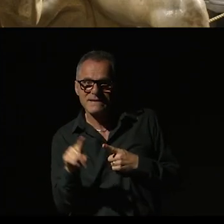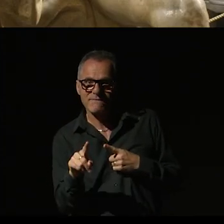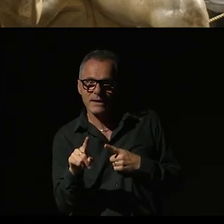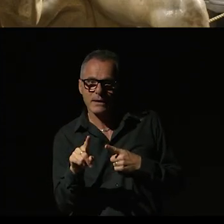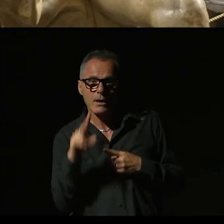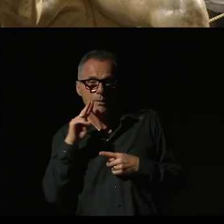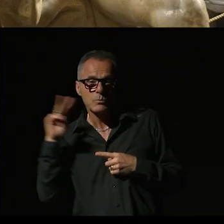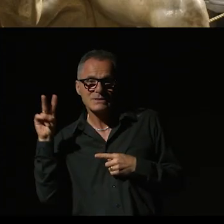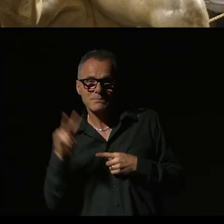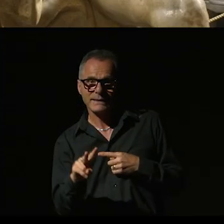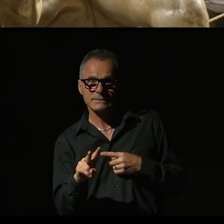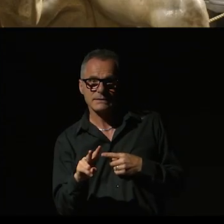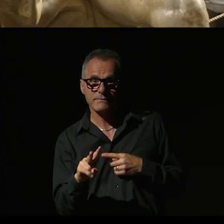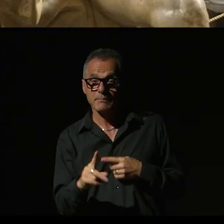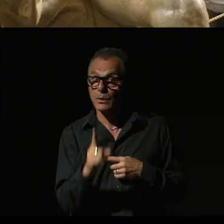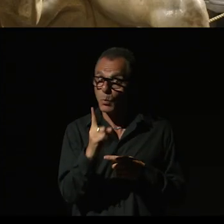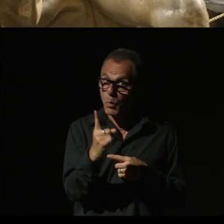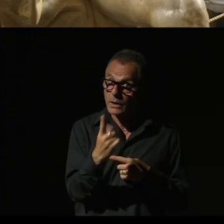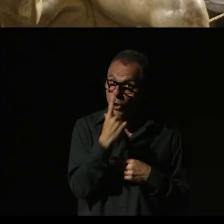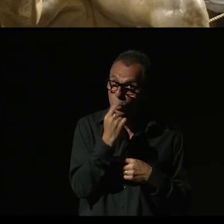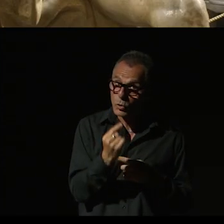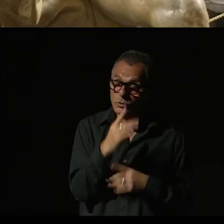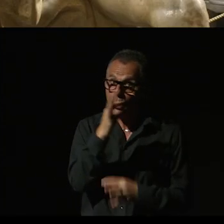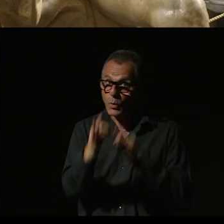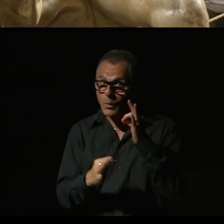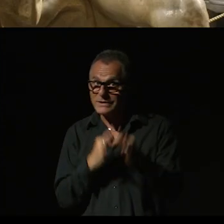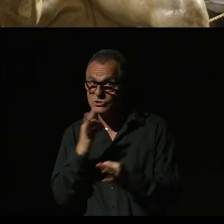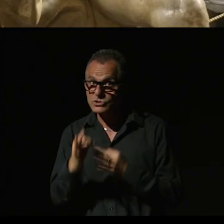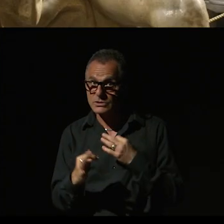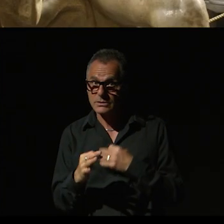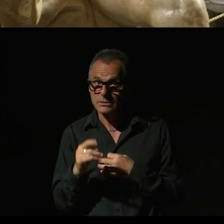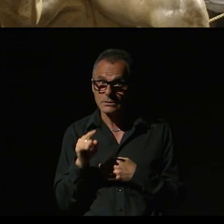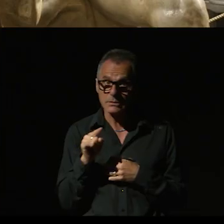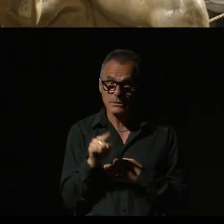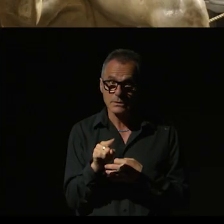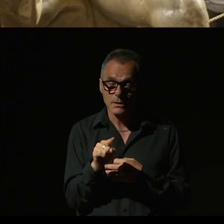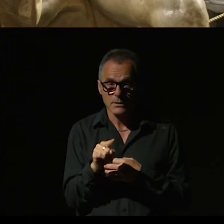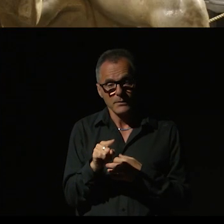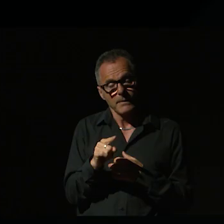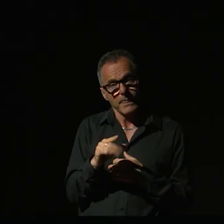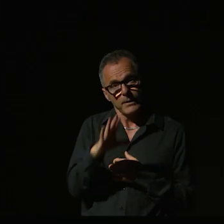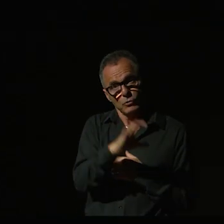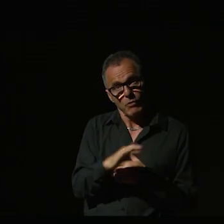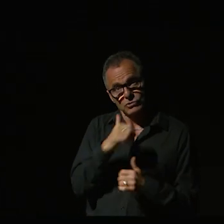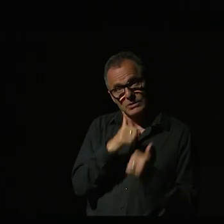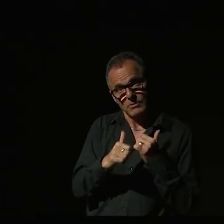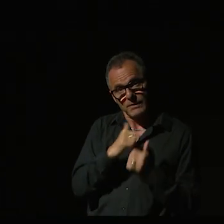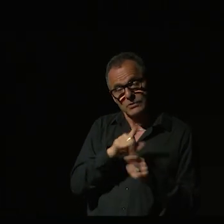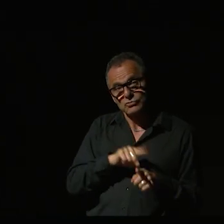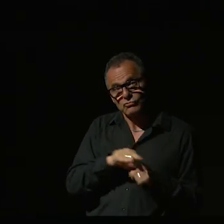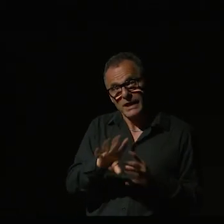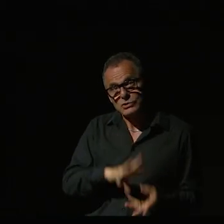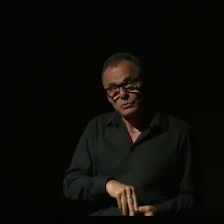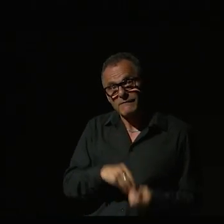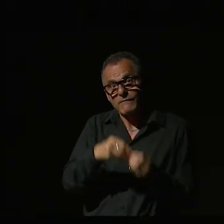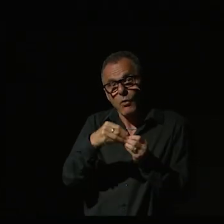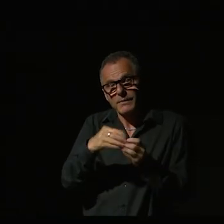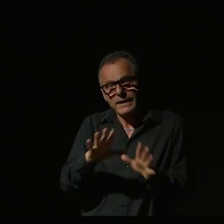'Cause one could argue or question whether that is exactly what Agostino tried to formulate in the torsion of the Triton